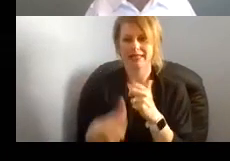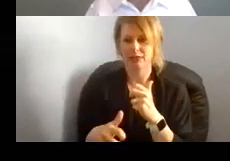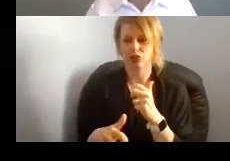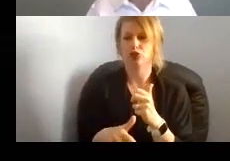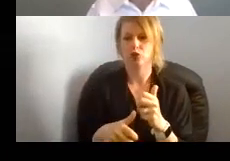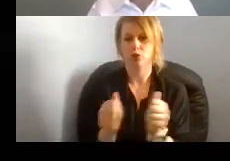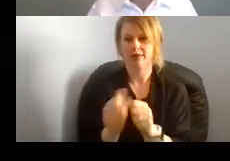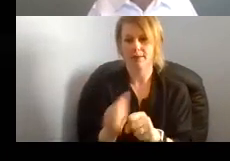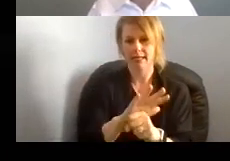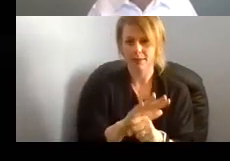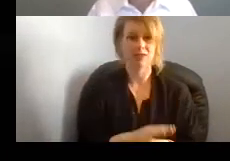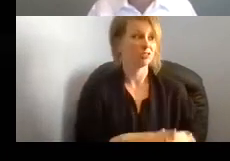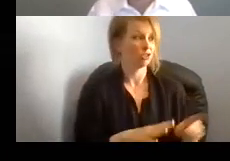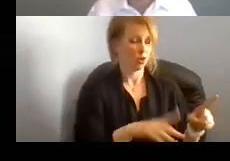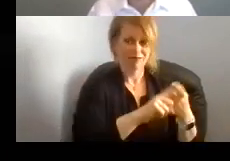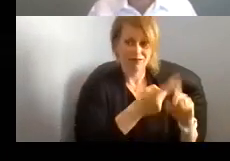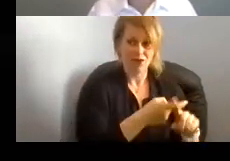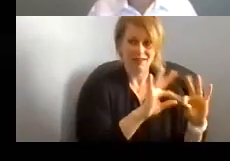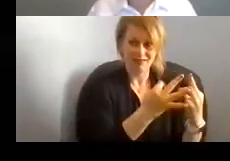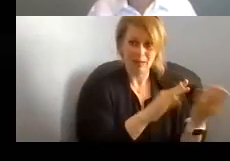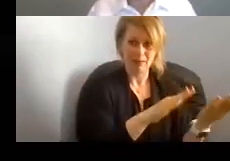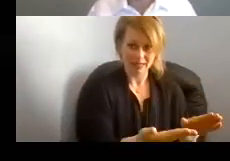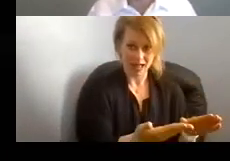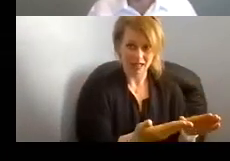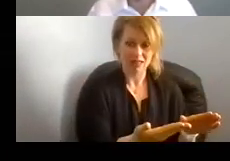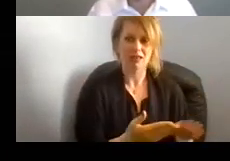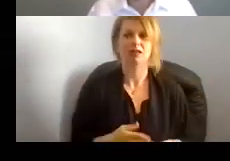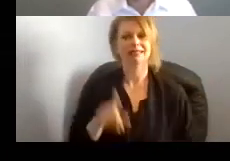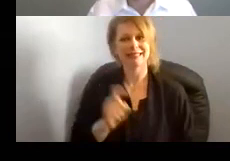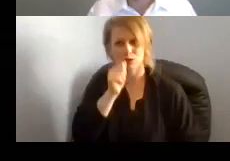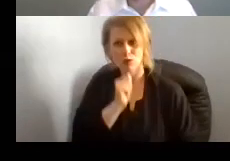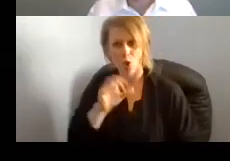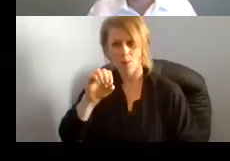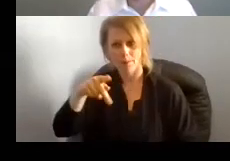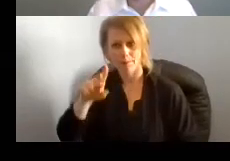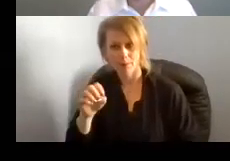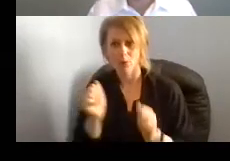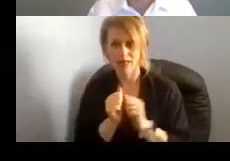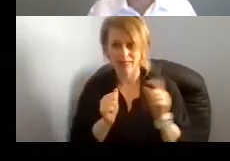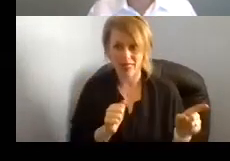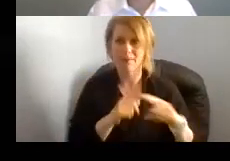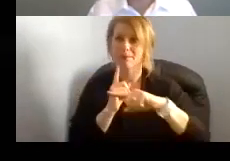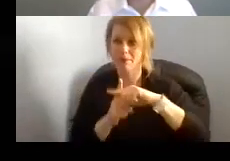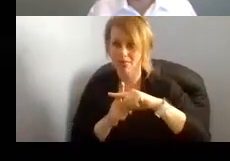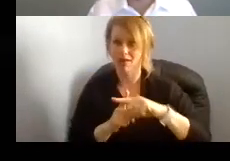member or friend, children need not only to cope with the loss of the person that died, but also the loss of everything that person did or could have done.